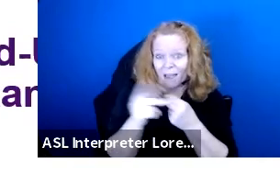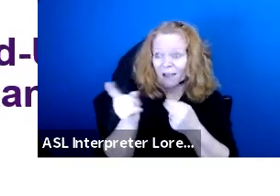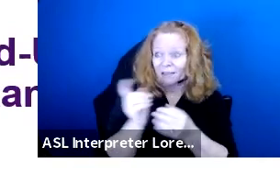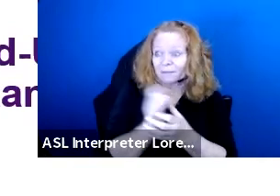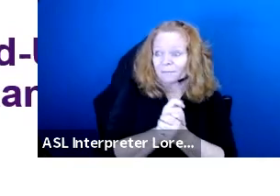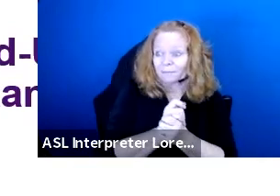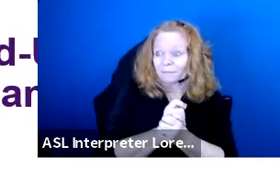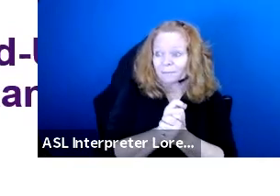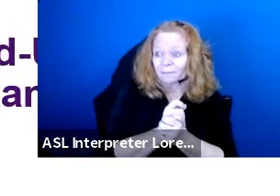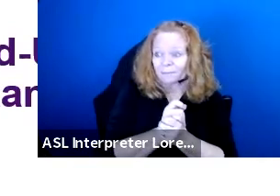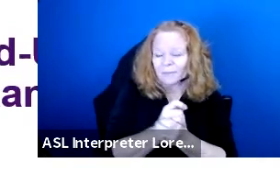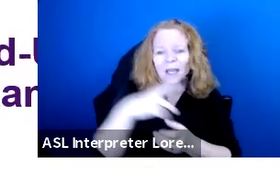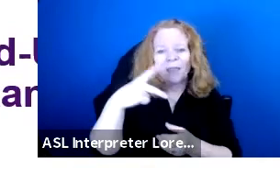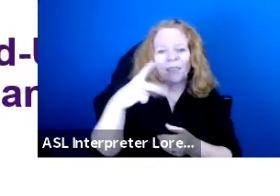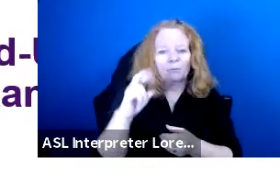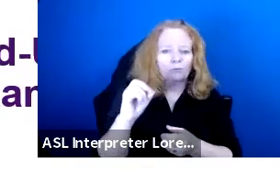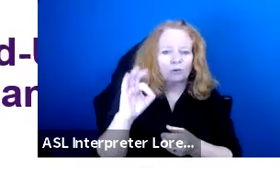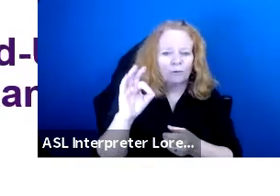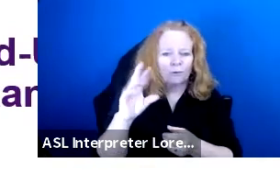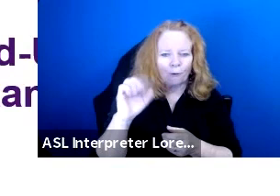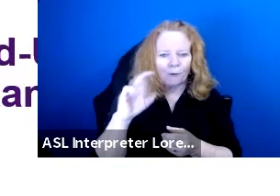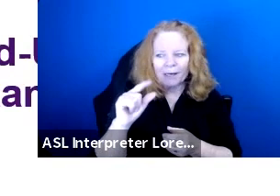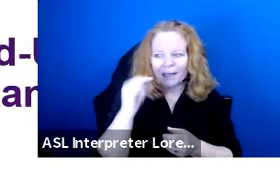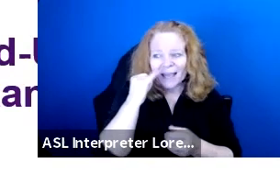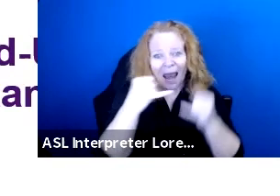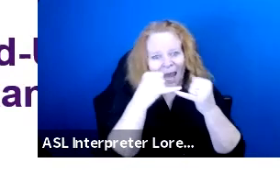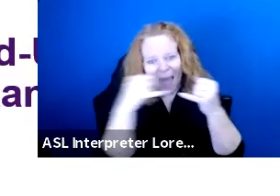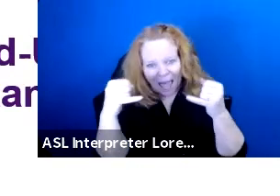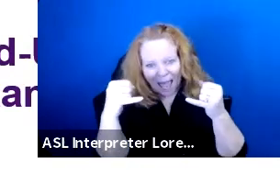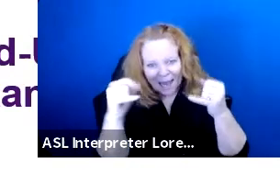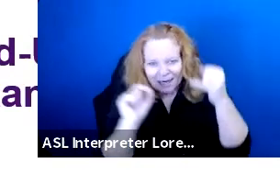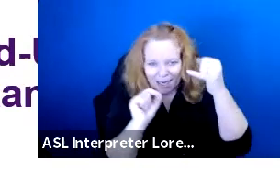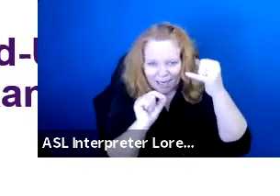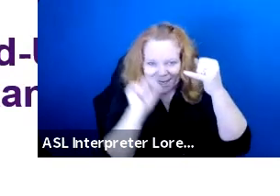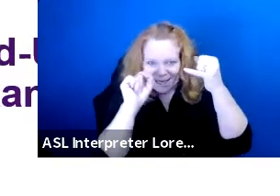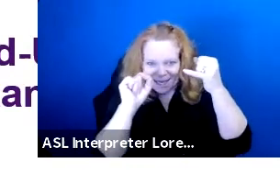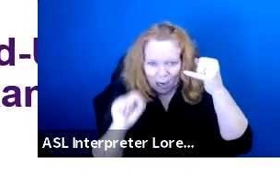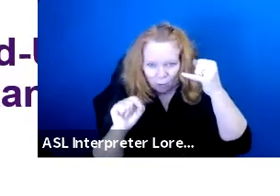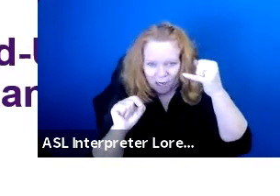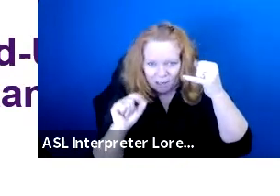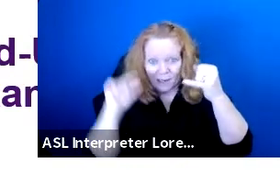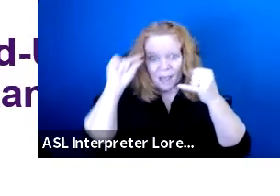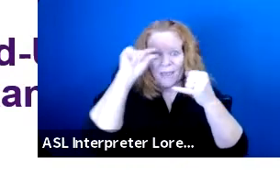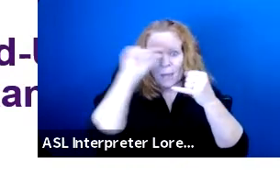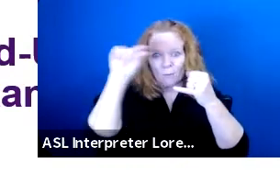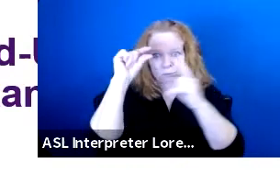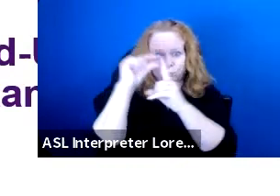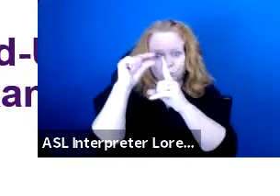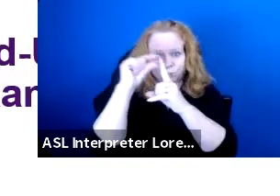reading marks lines through certain text carrots under text and above that carrot Tech added text